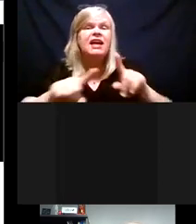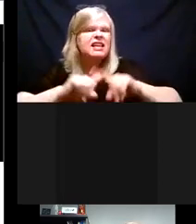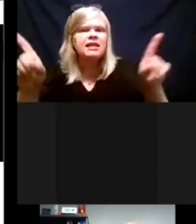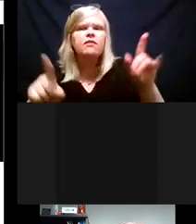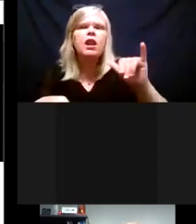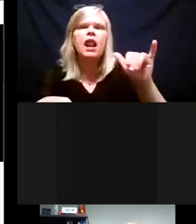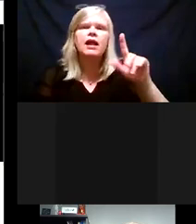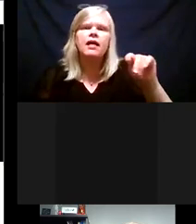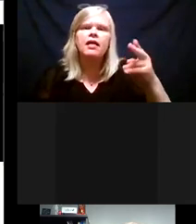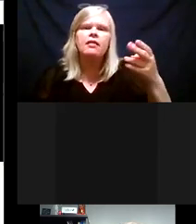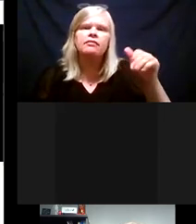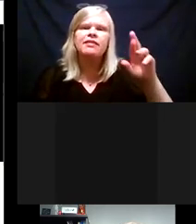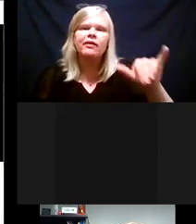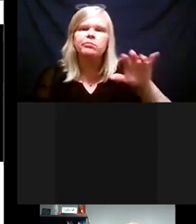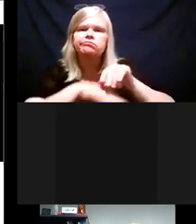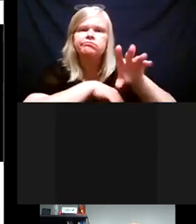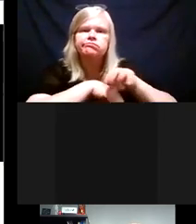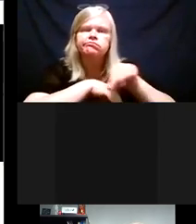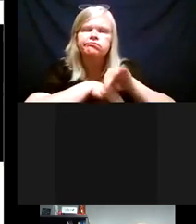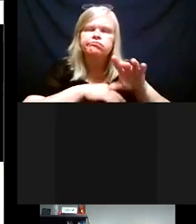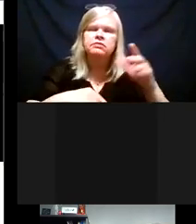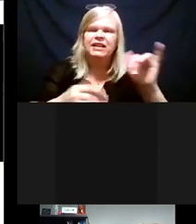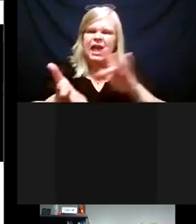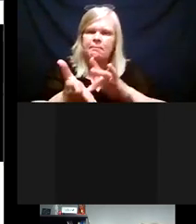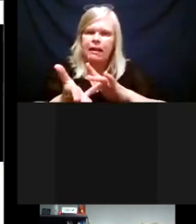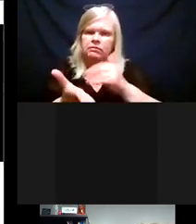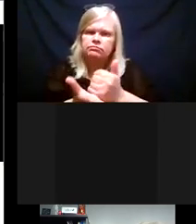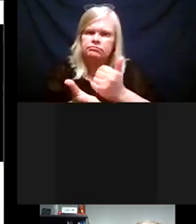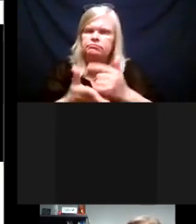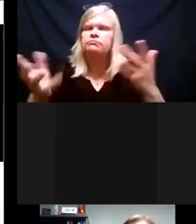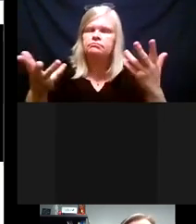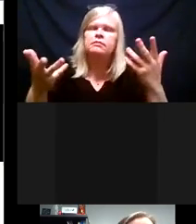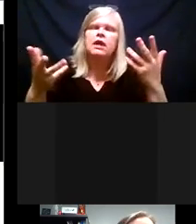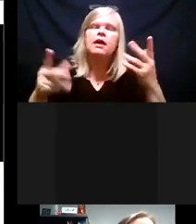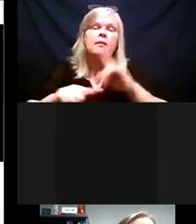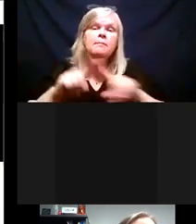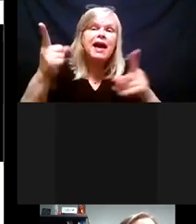IS A MEDICAL TREATMENT, BUT FOR ADVOCACY SERVICES THAT'S NOT A